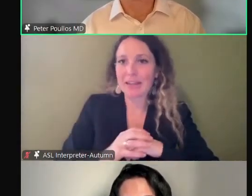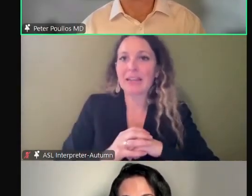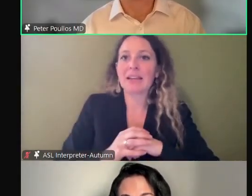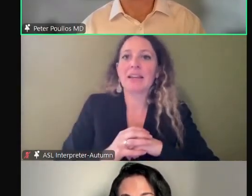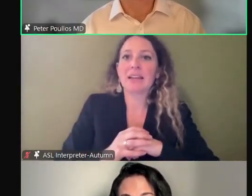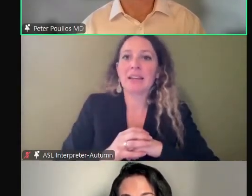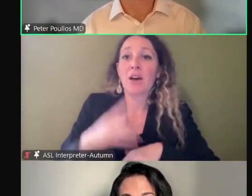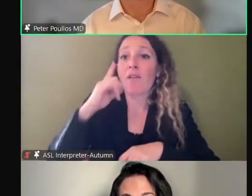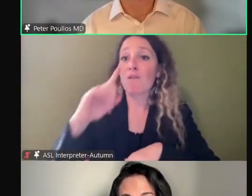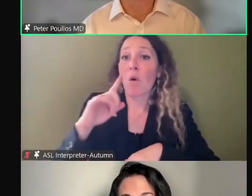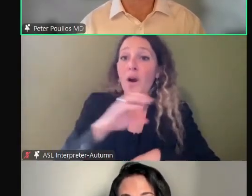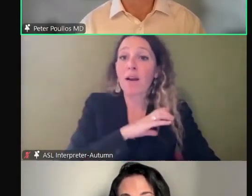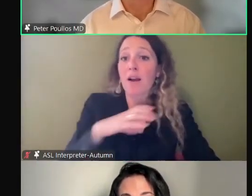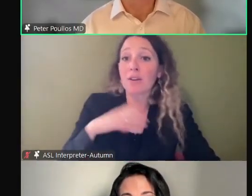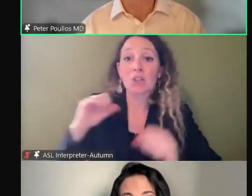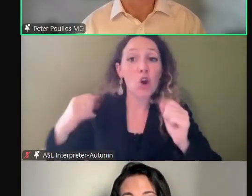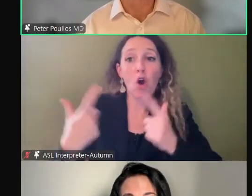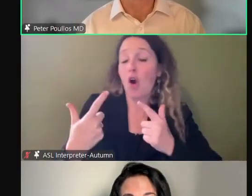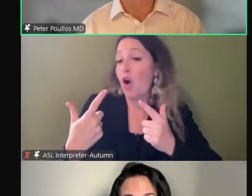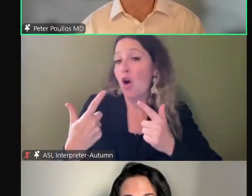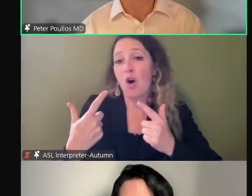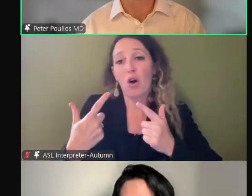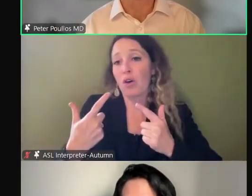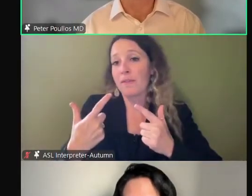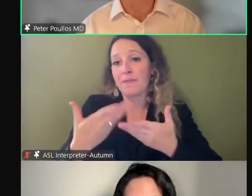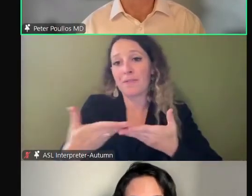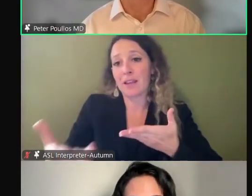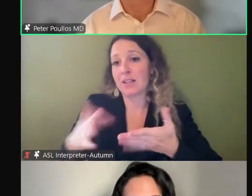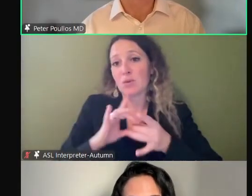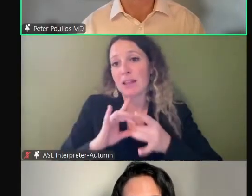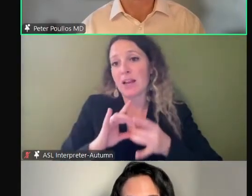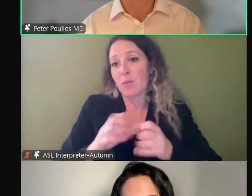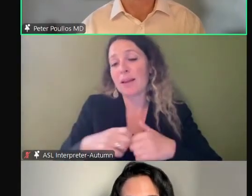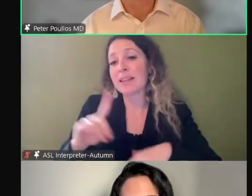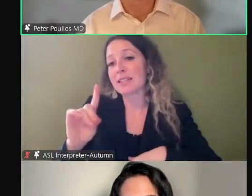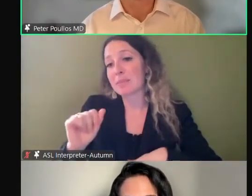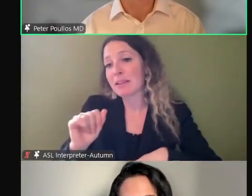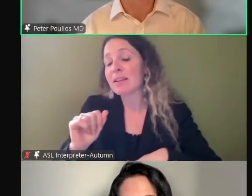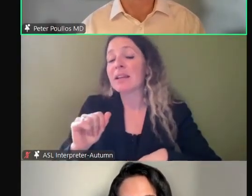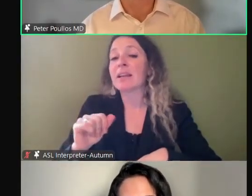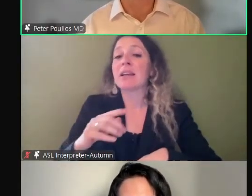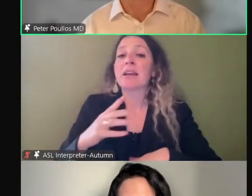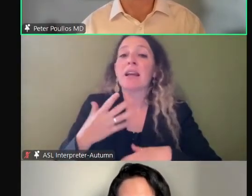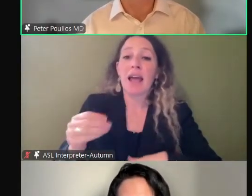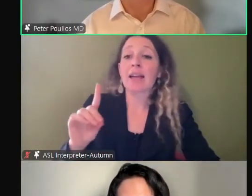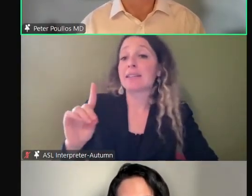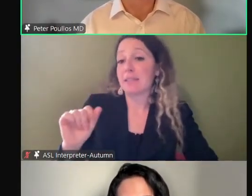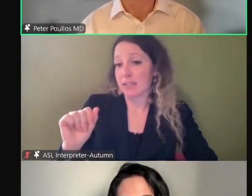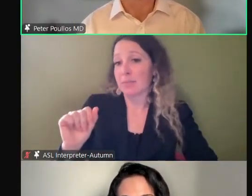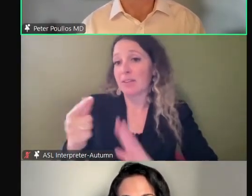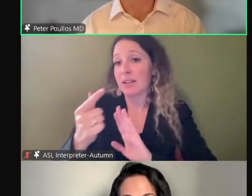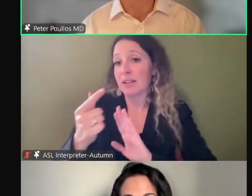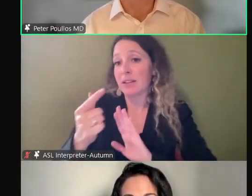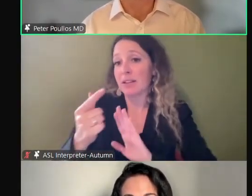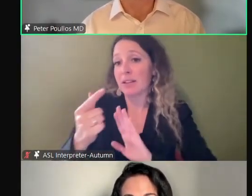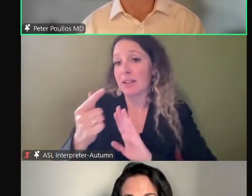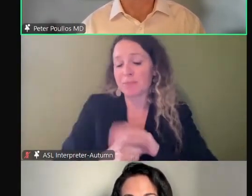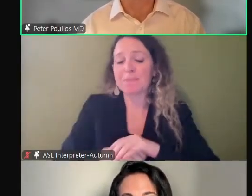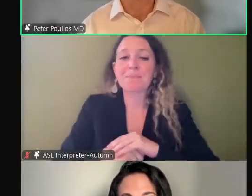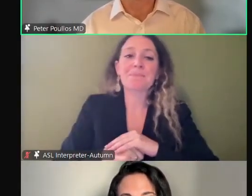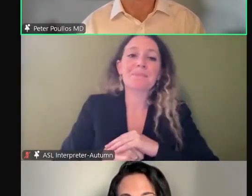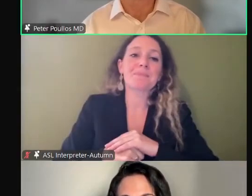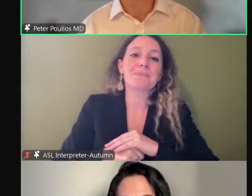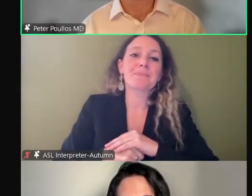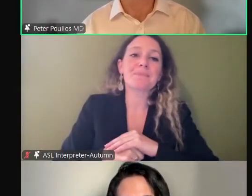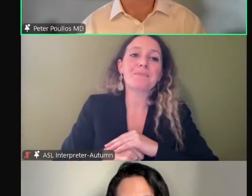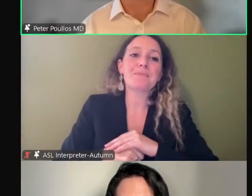all matters related to disability and disability legislation. Anne Sommers McIntosh joined the NCD